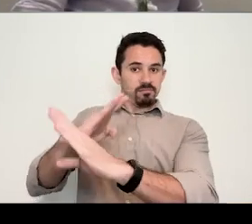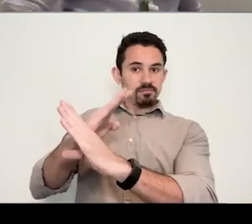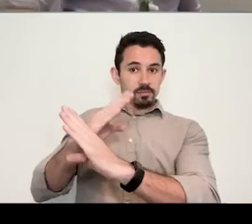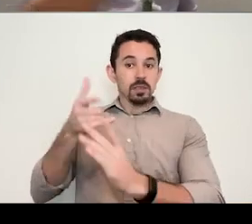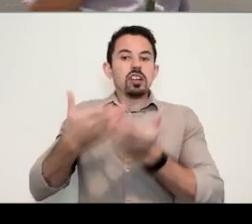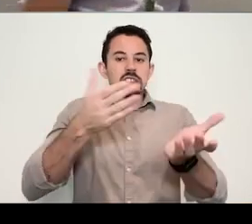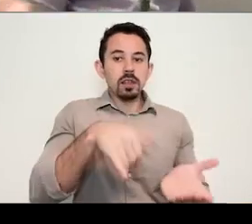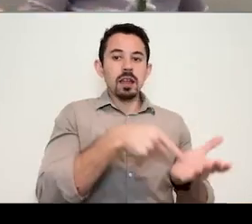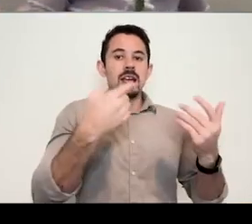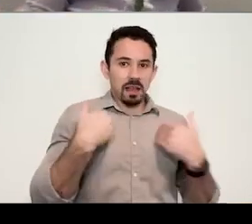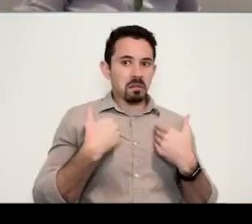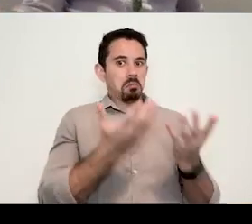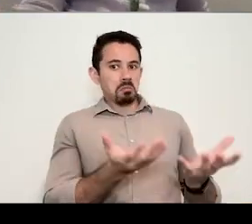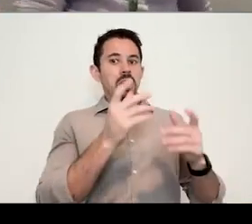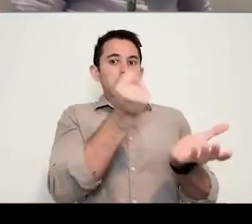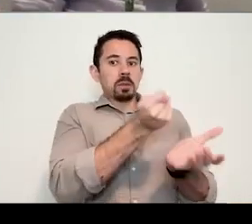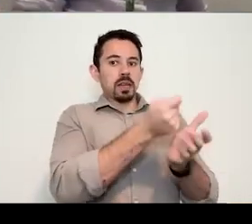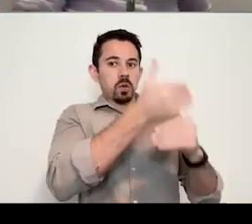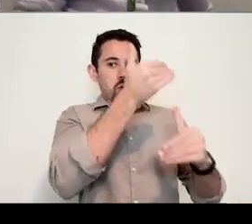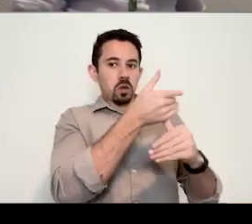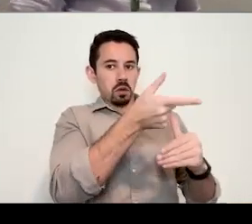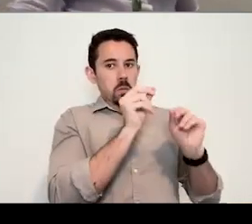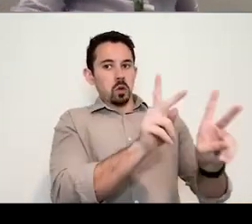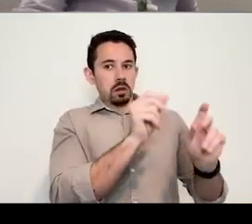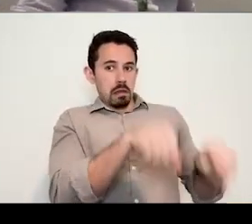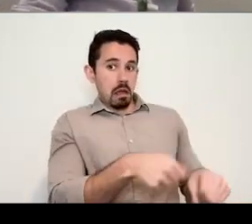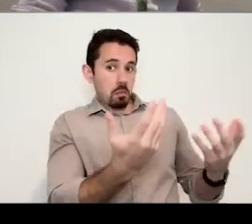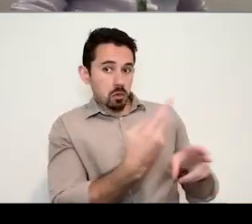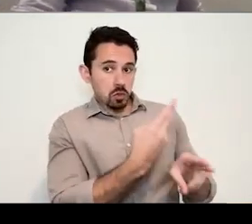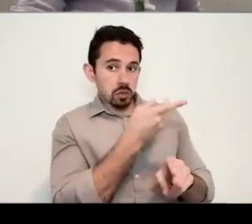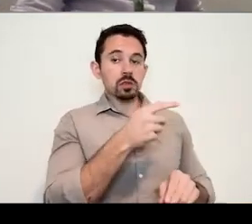which are a range of doses with a therapeutic response that does not cause an adverse